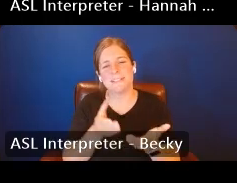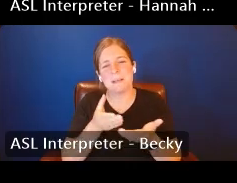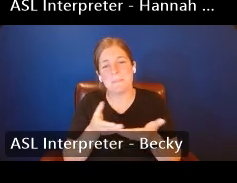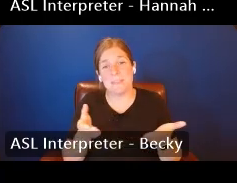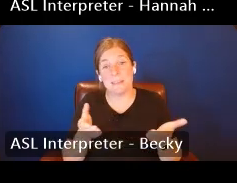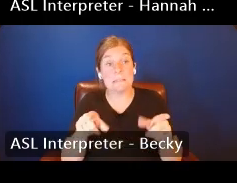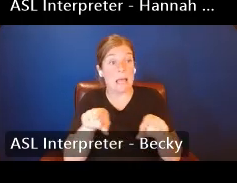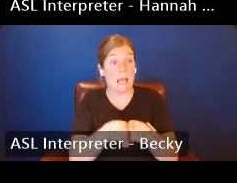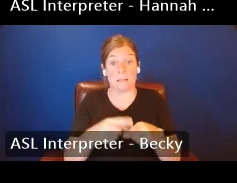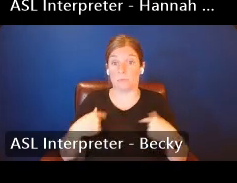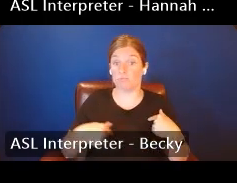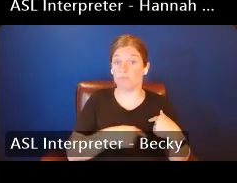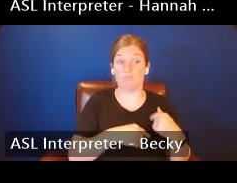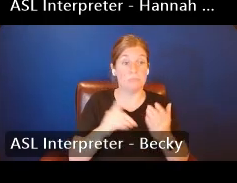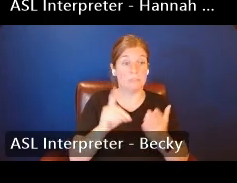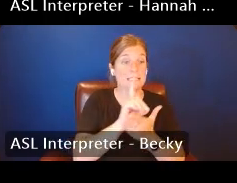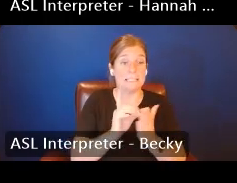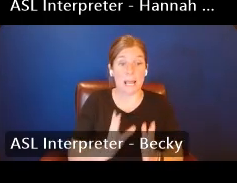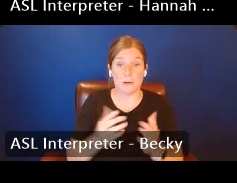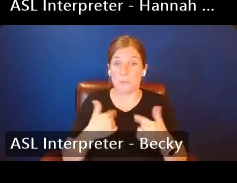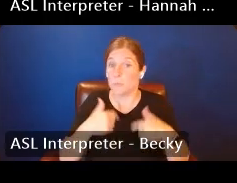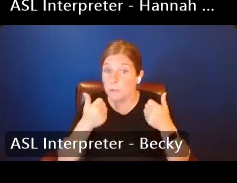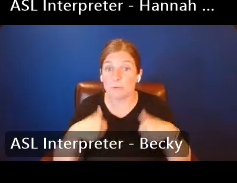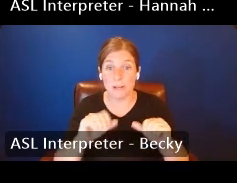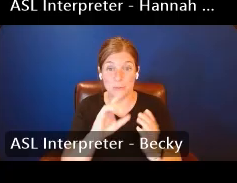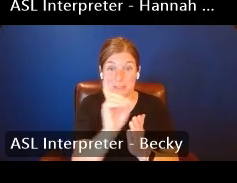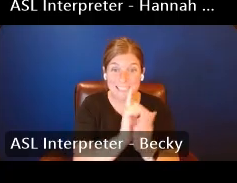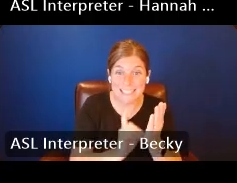trying to design for and create tools for